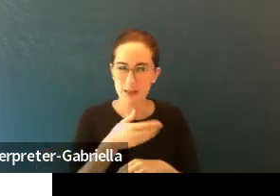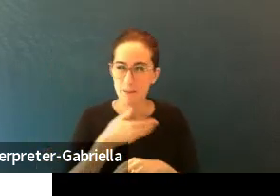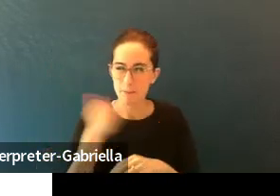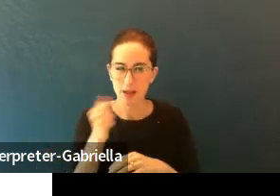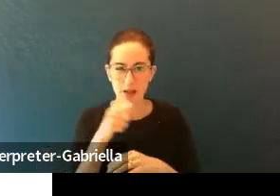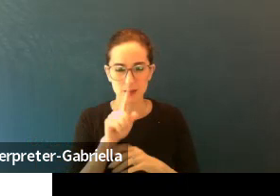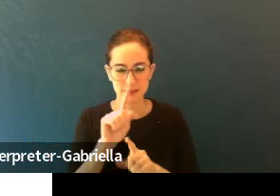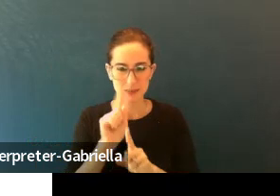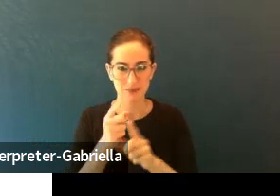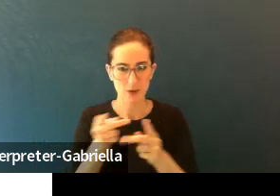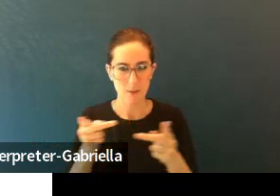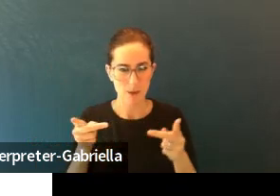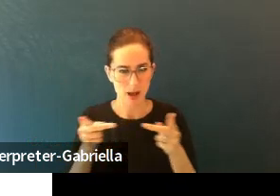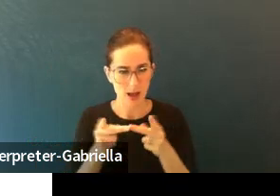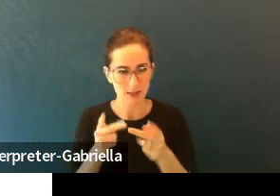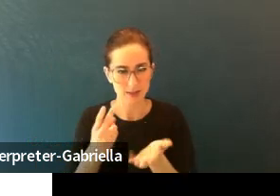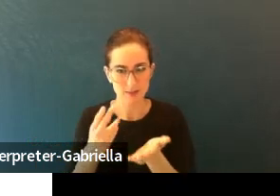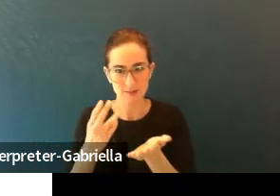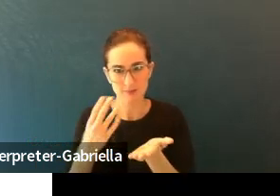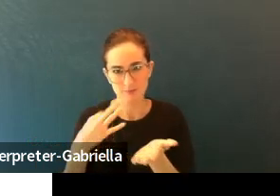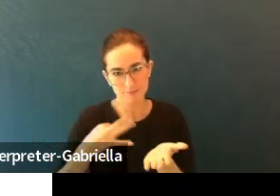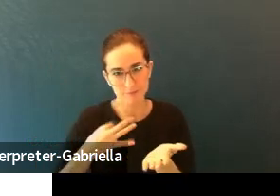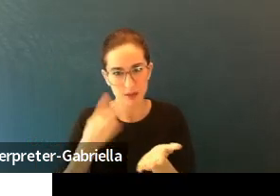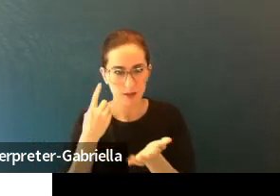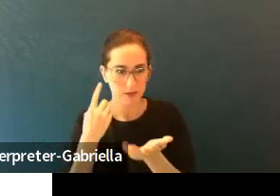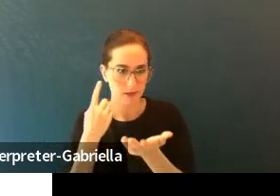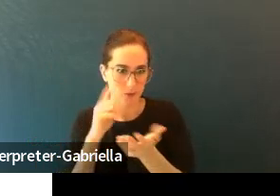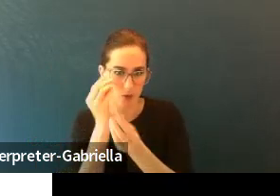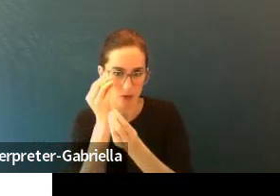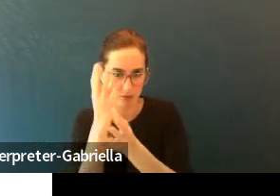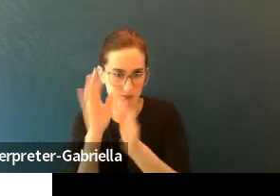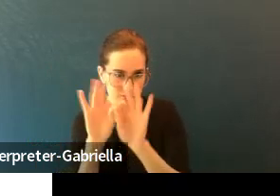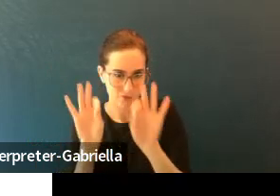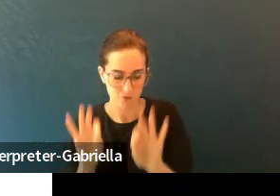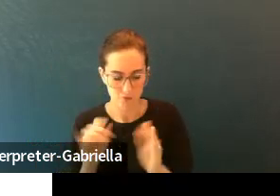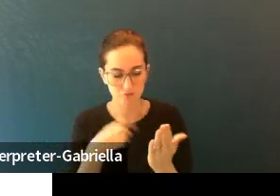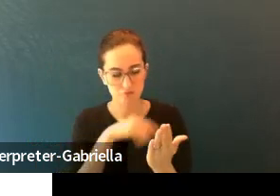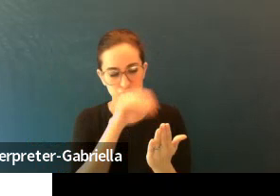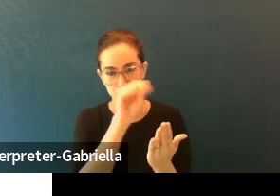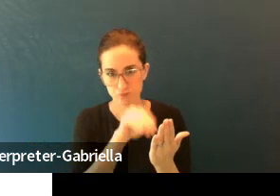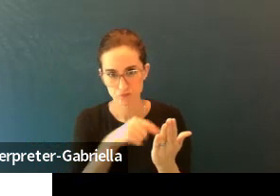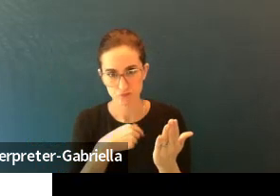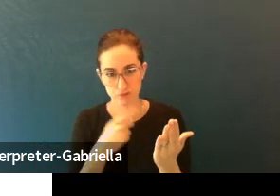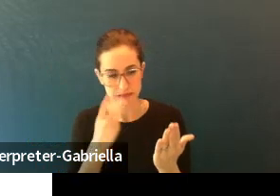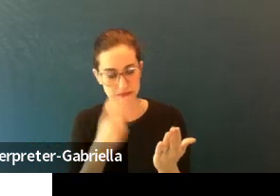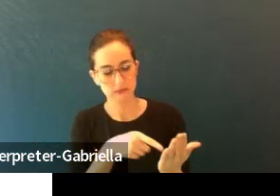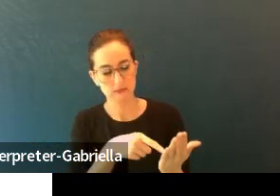we know what you're wanting as the data requester. Another reason is so that we have as an office a clearer idea of the amount of data requests